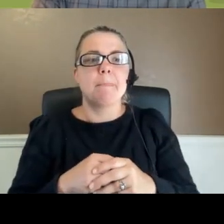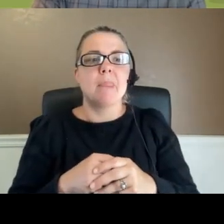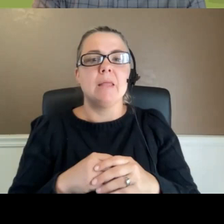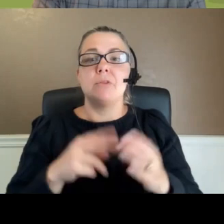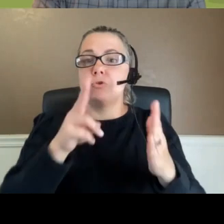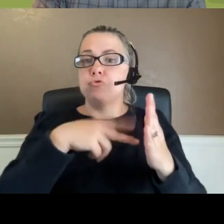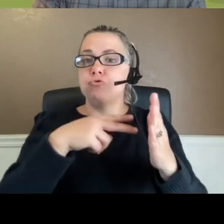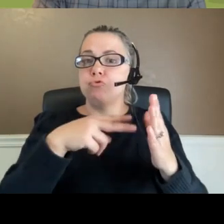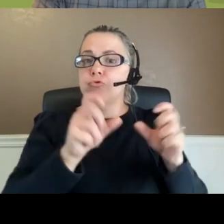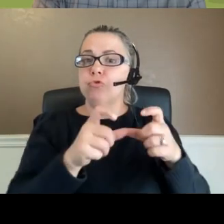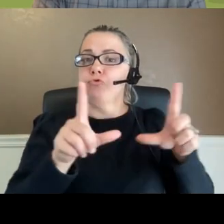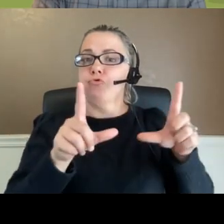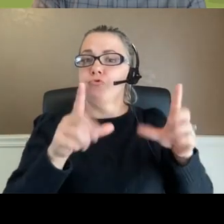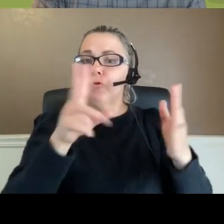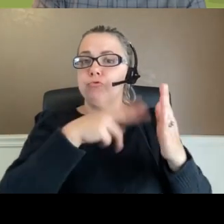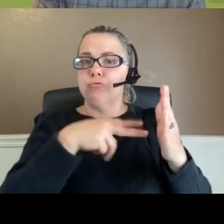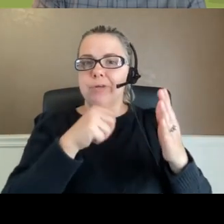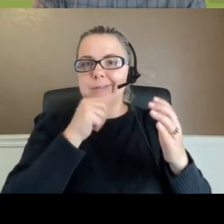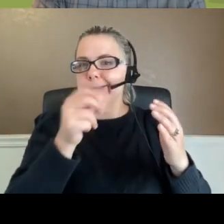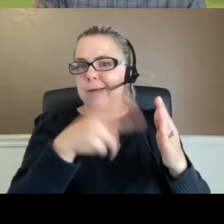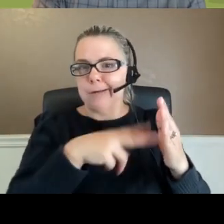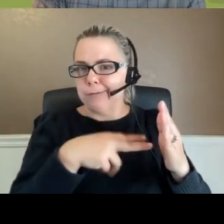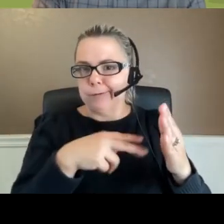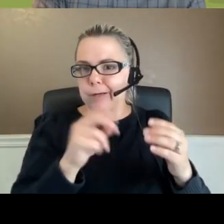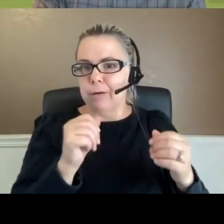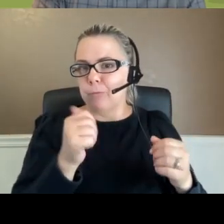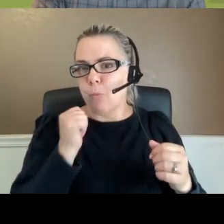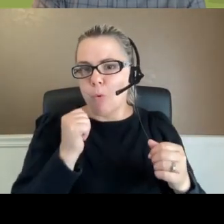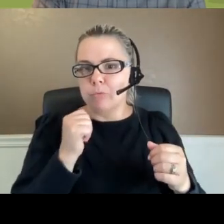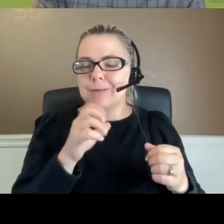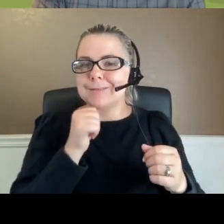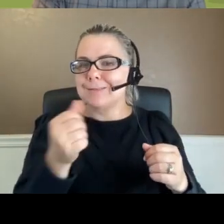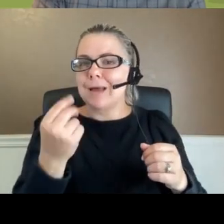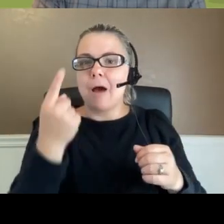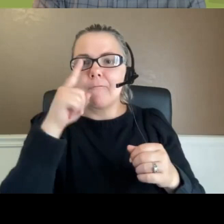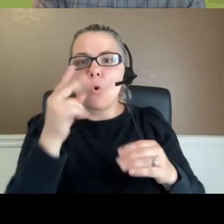user navigating by keyboard, again it's just it's not there essentially for the end user, sometimes